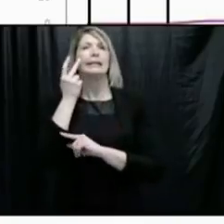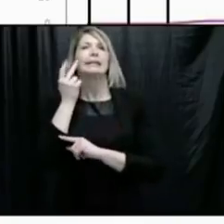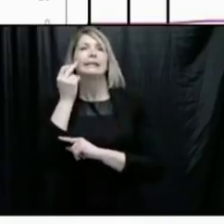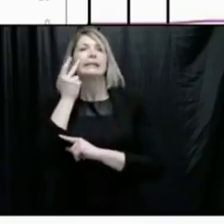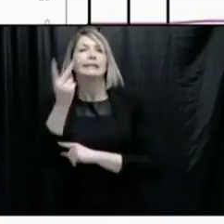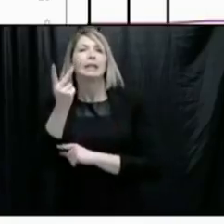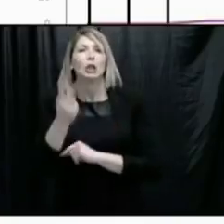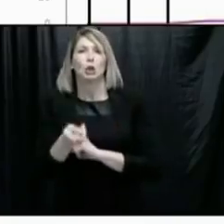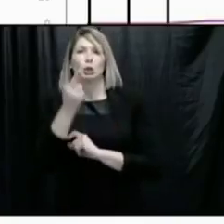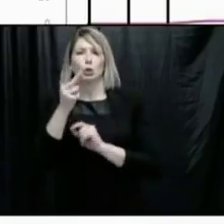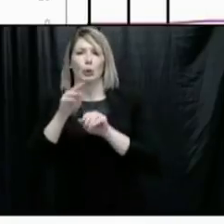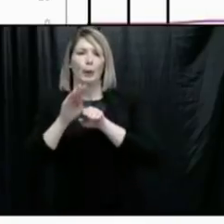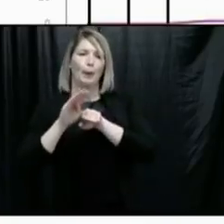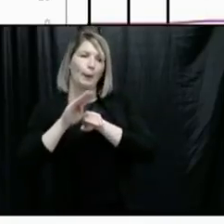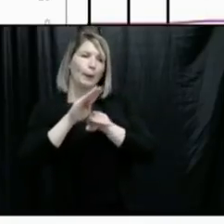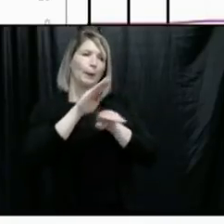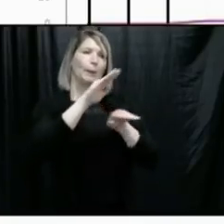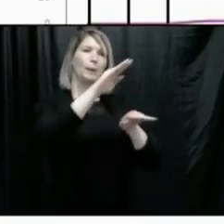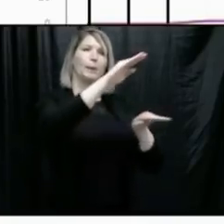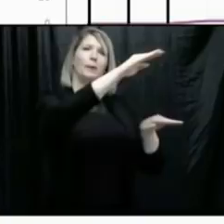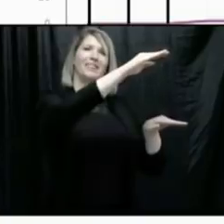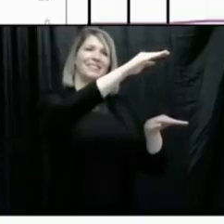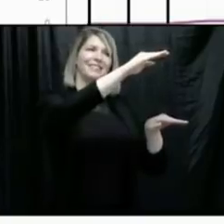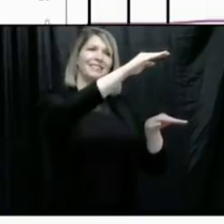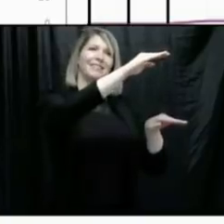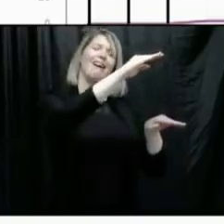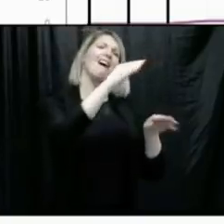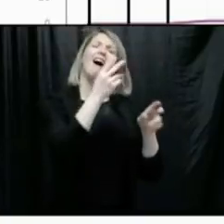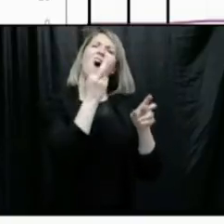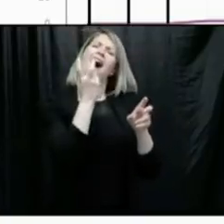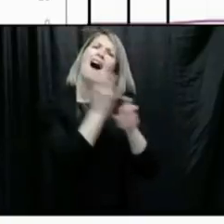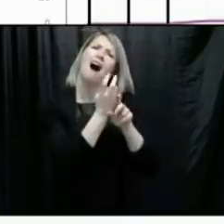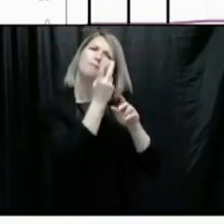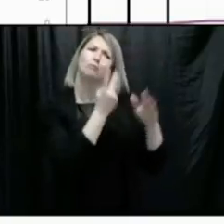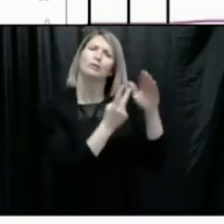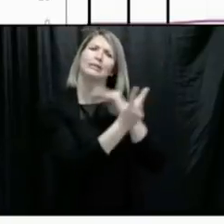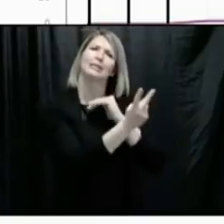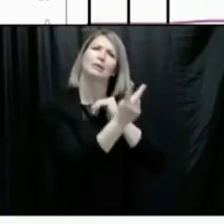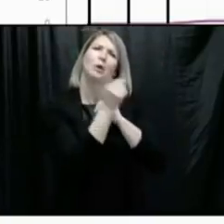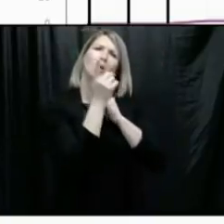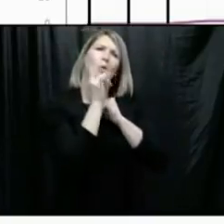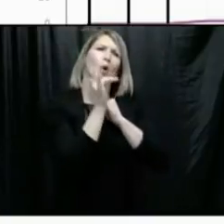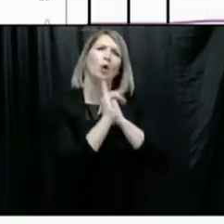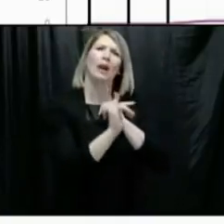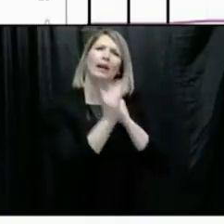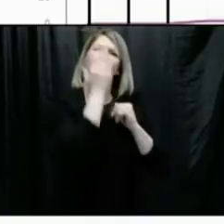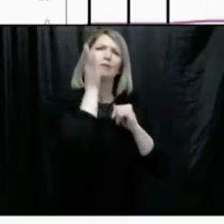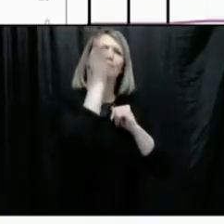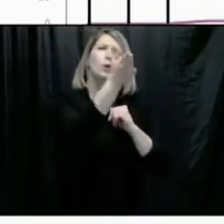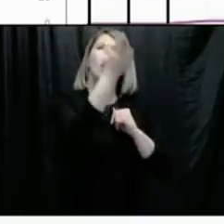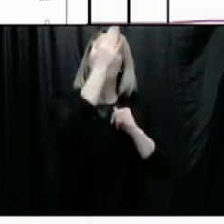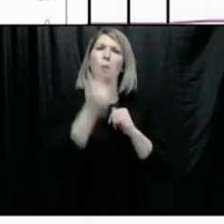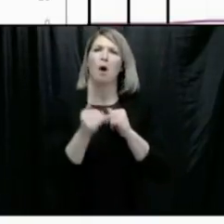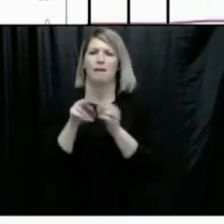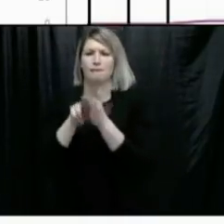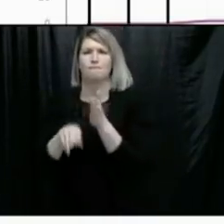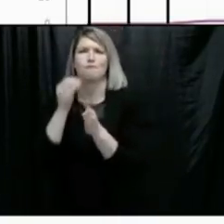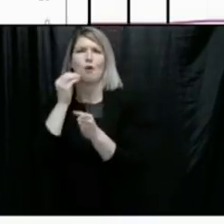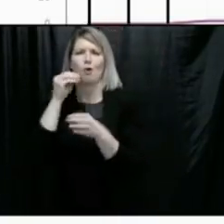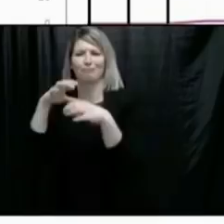COMMUNITY ELSEWHERE. WHEN YOU SEE TWO GOING DIFFERENT WAYS IT WILL BE HARD TO SOME EXTENT TO MODEL.